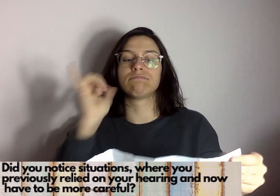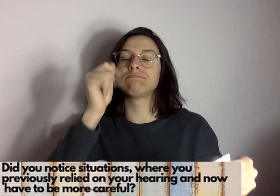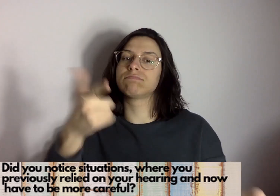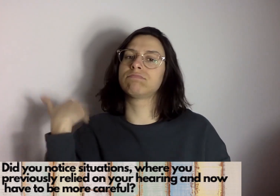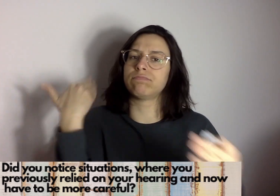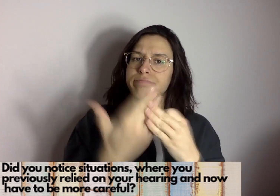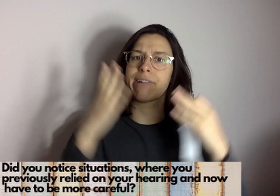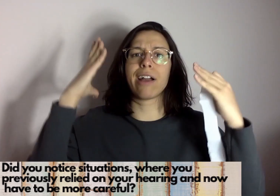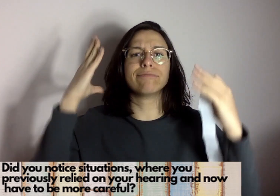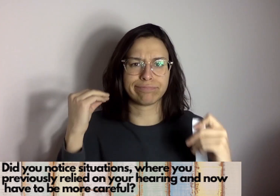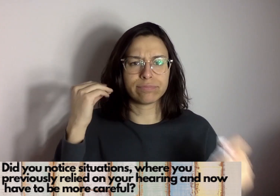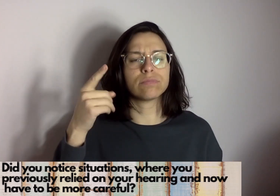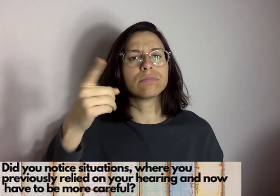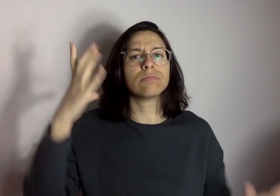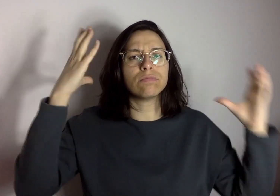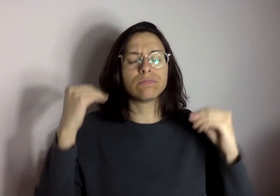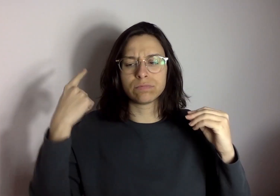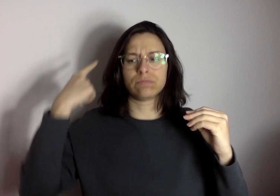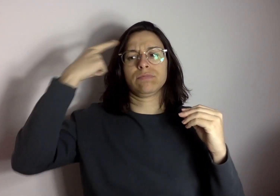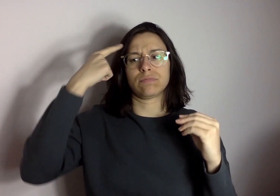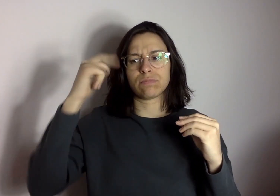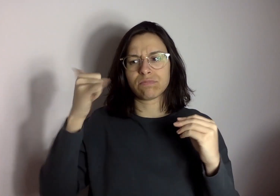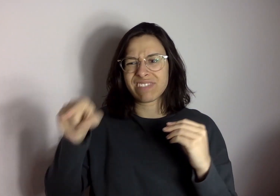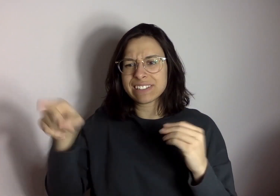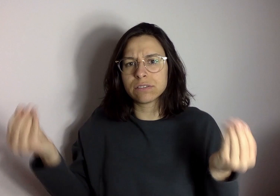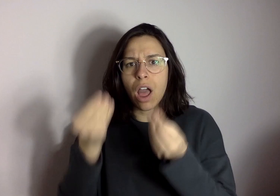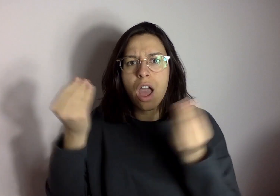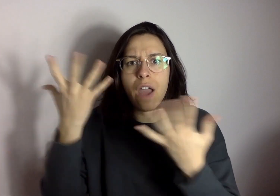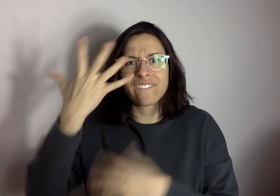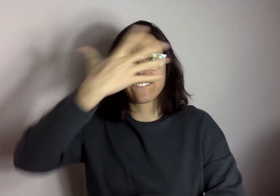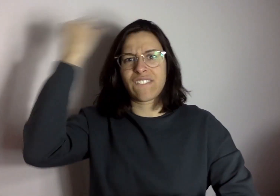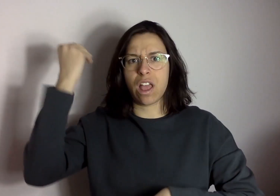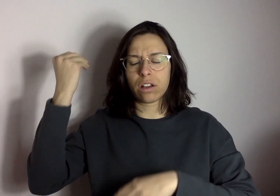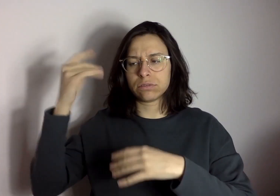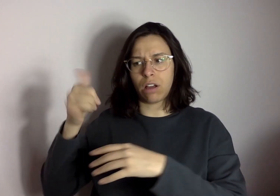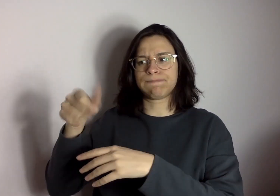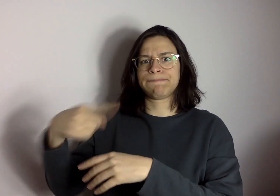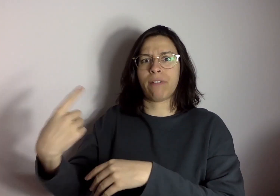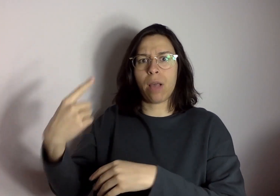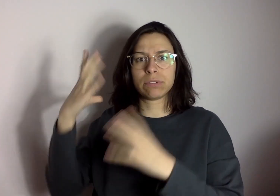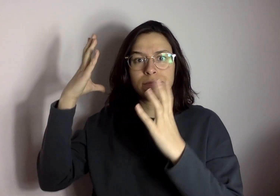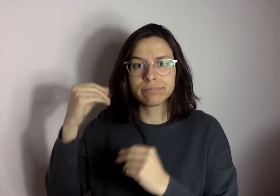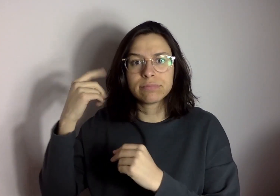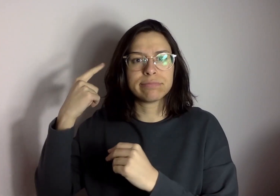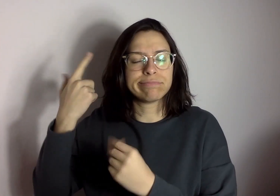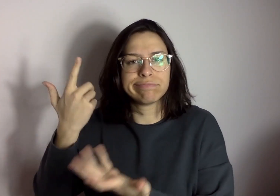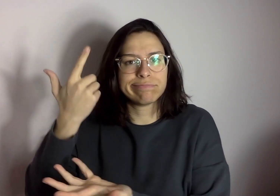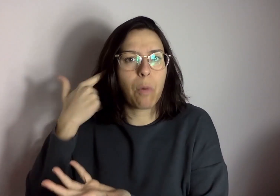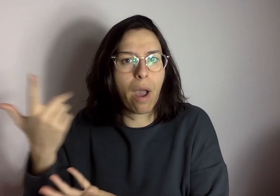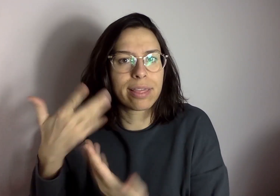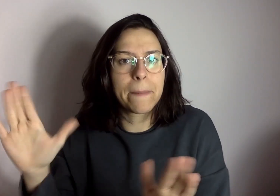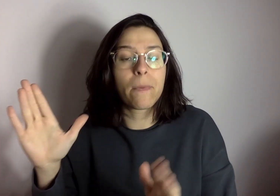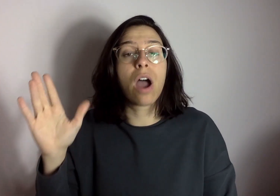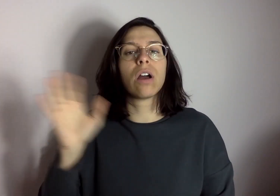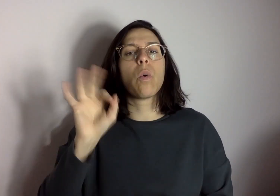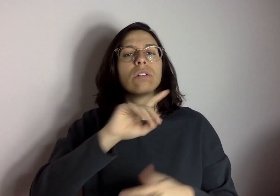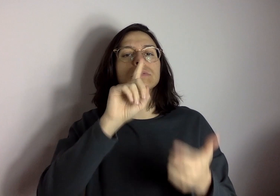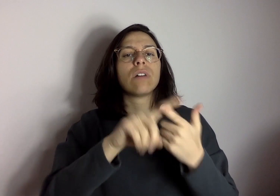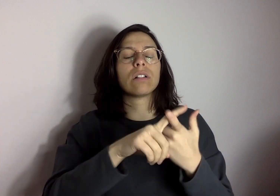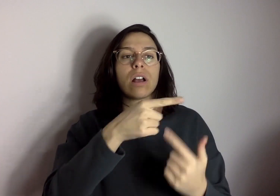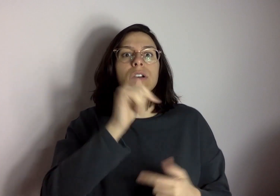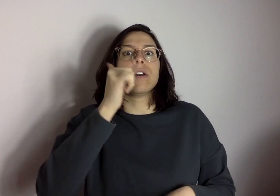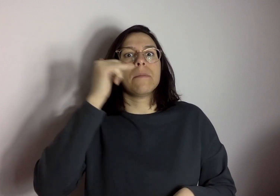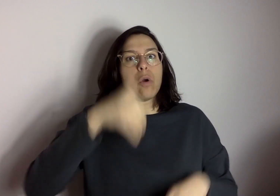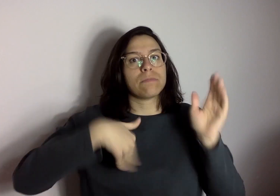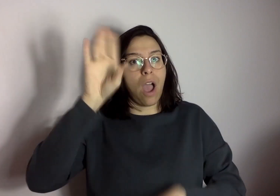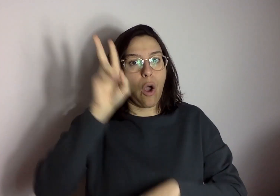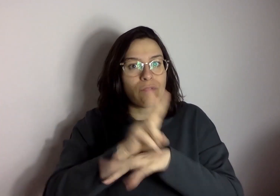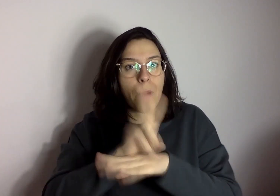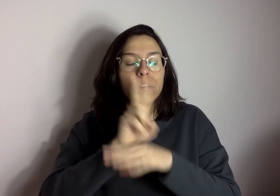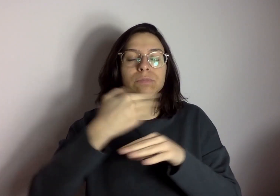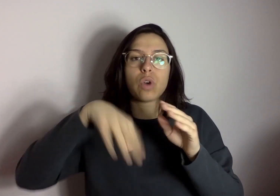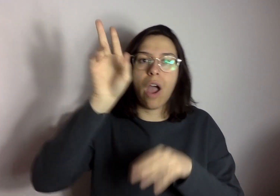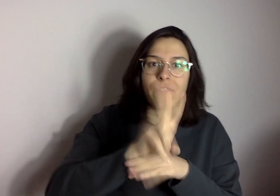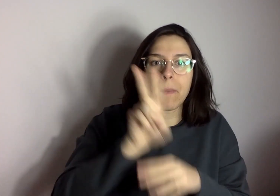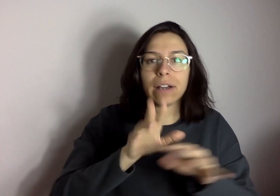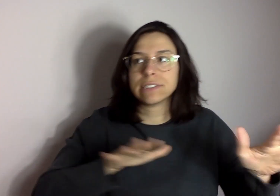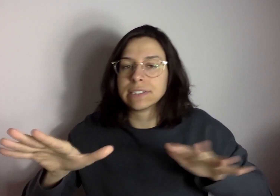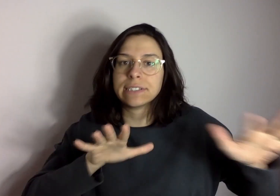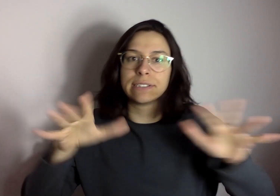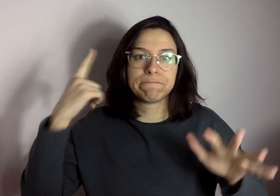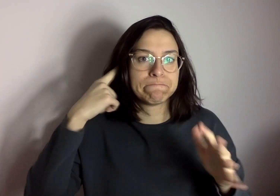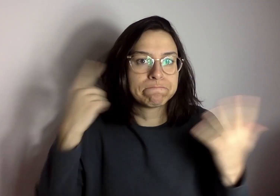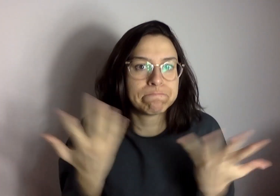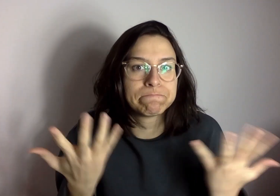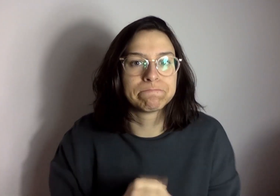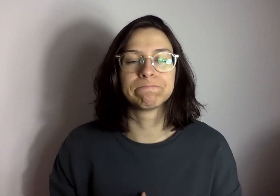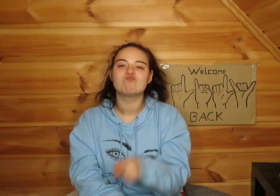When you went deaf did you forget you are deaf in different situations and now have to be more careful about things?